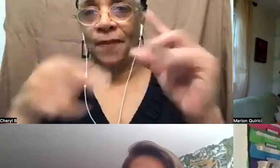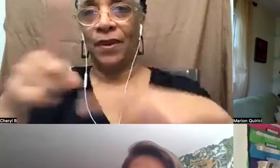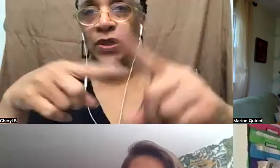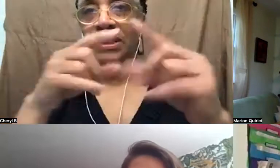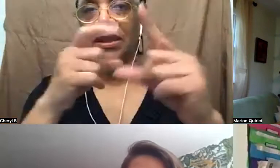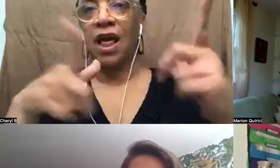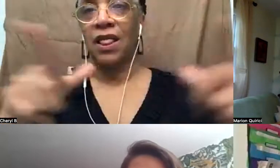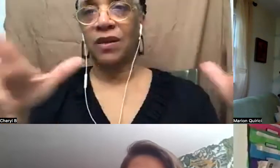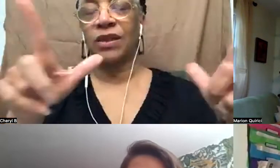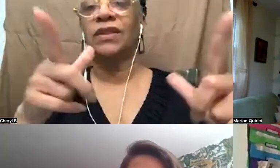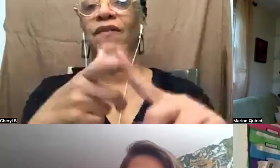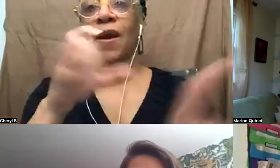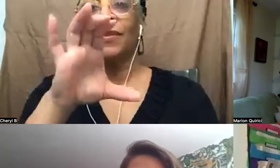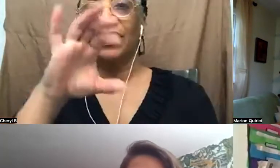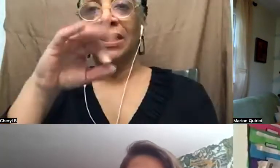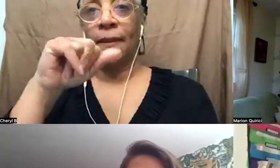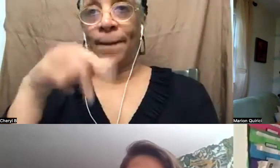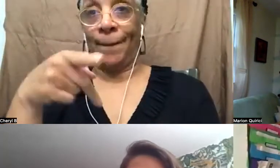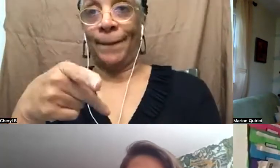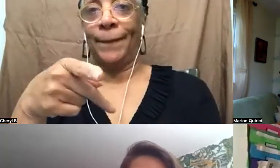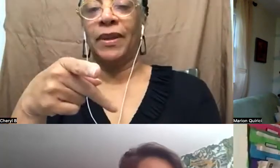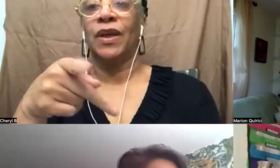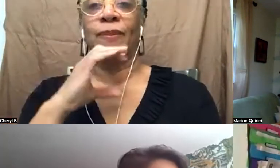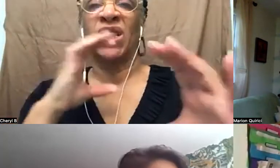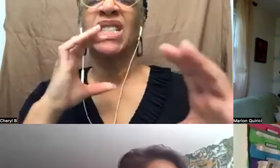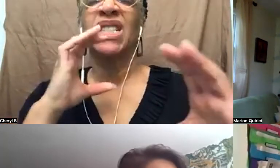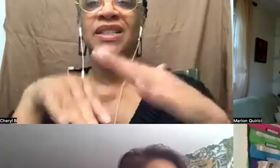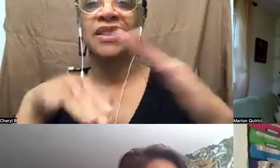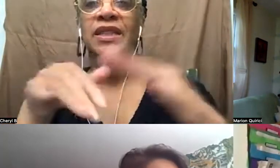Communication Access Partners. To view the captions please click